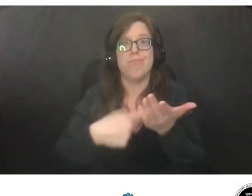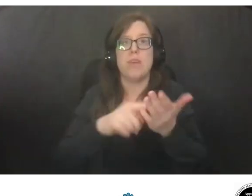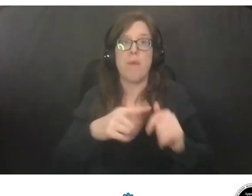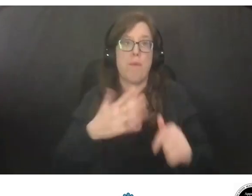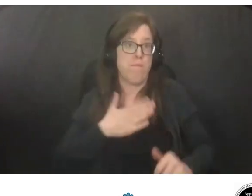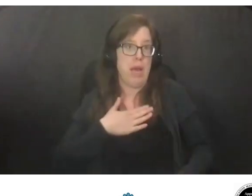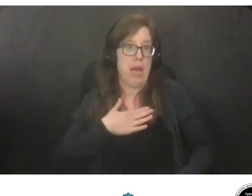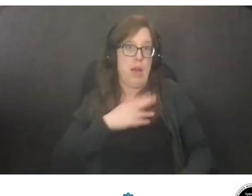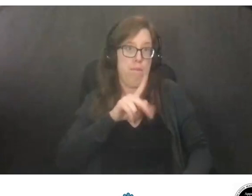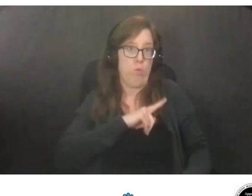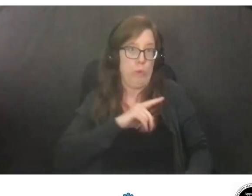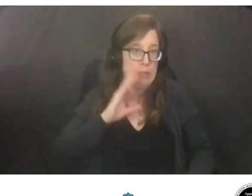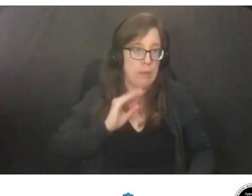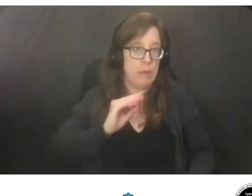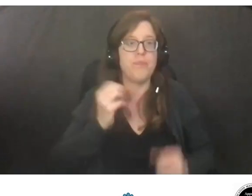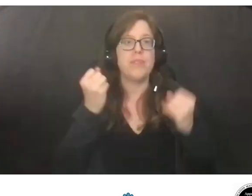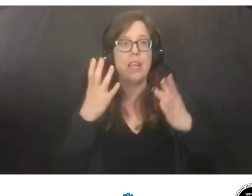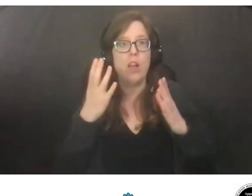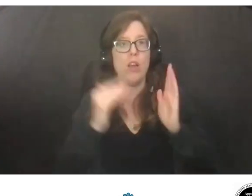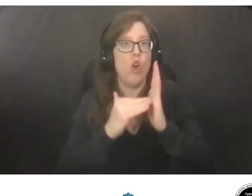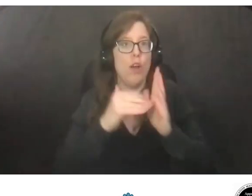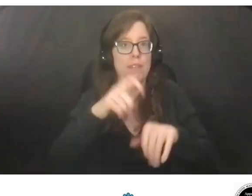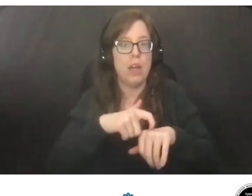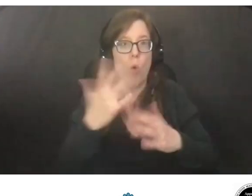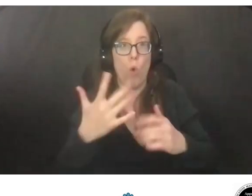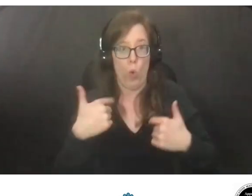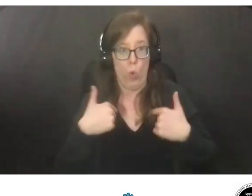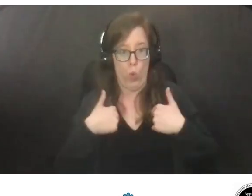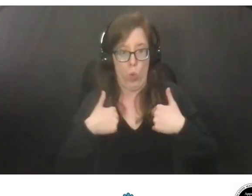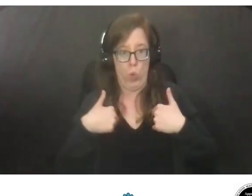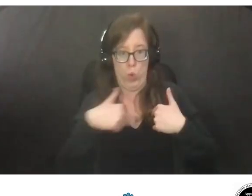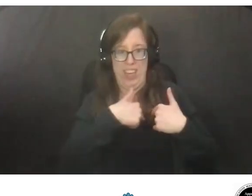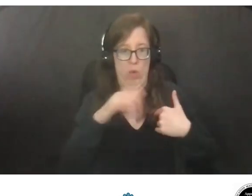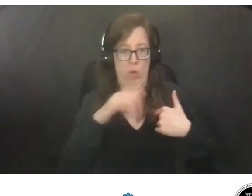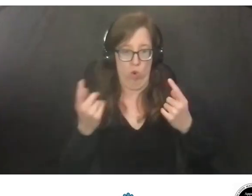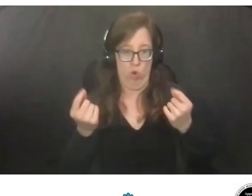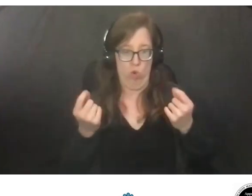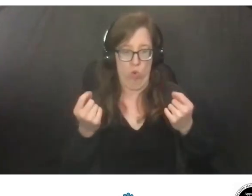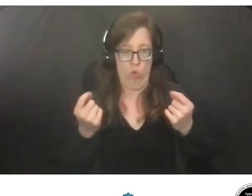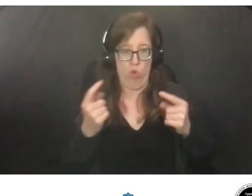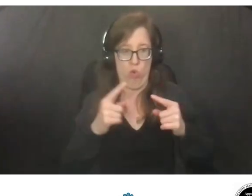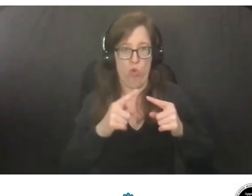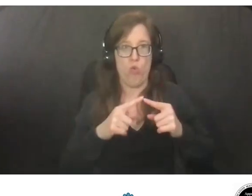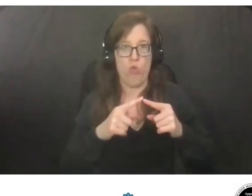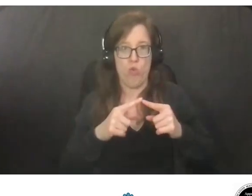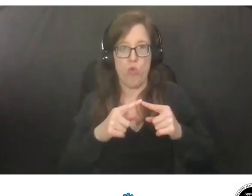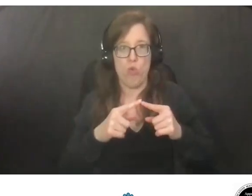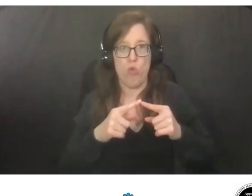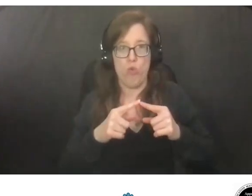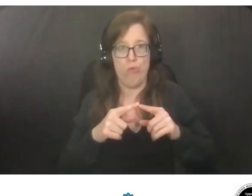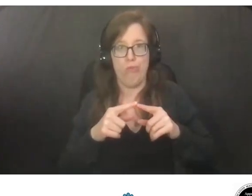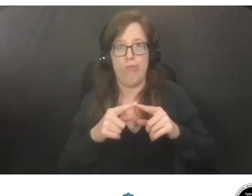my personal experience, a lot of times, what we would do to compensate for one